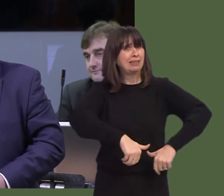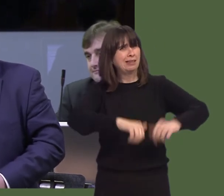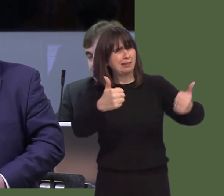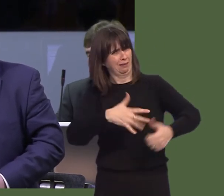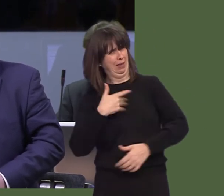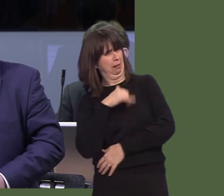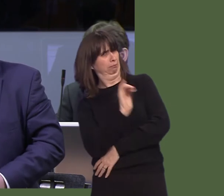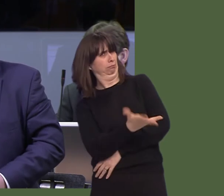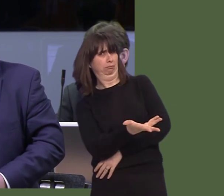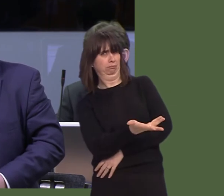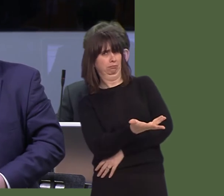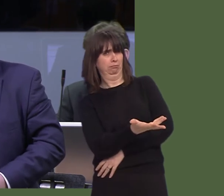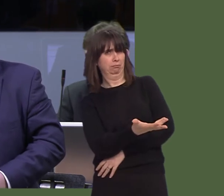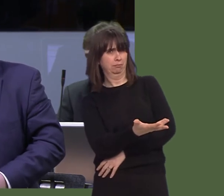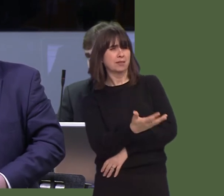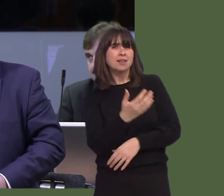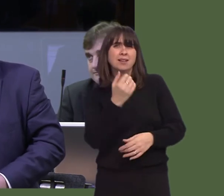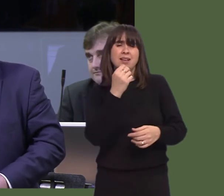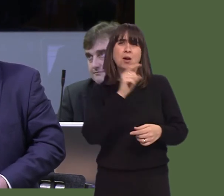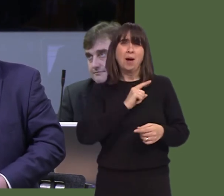publicly run and accountable probation service in the future, not what we have now.